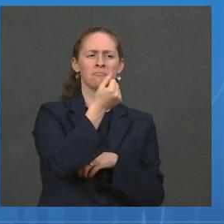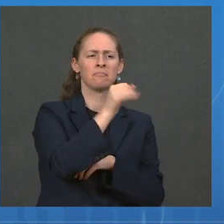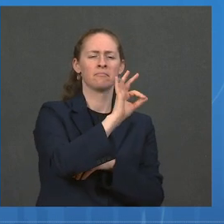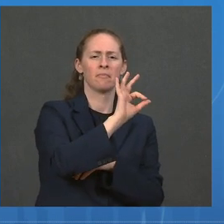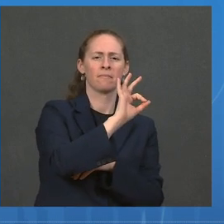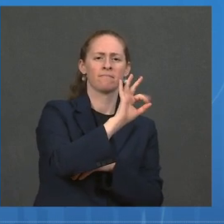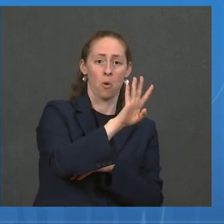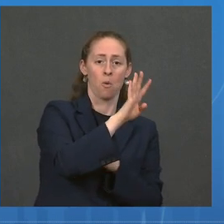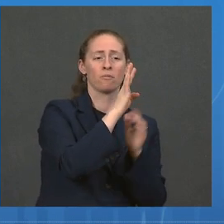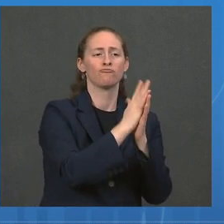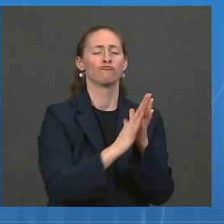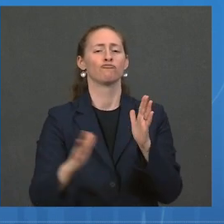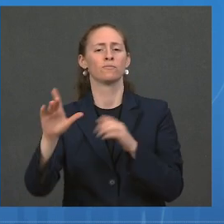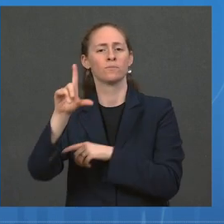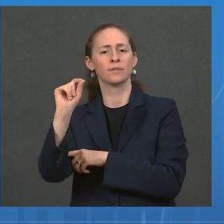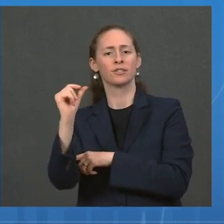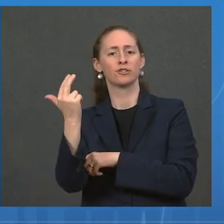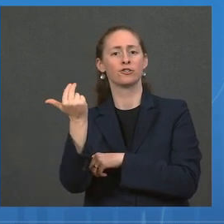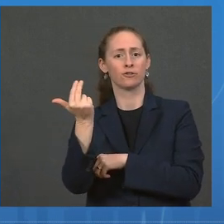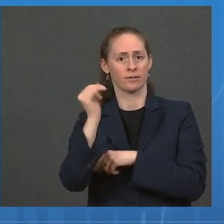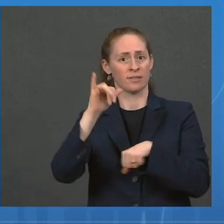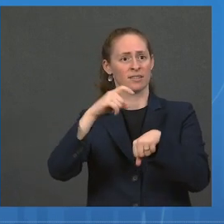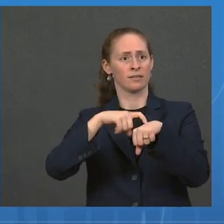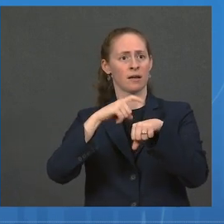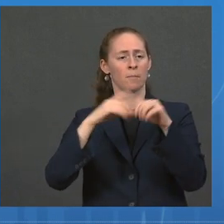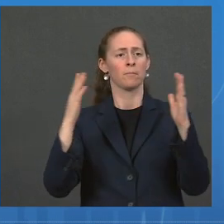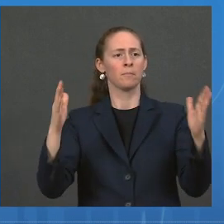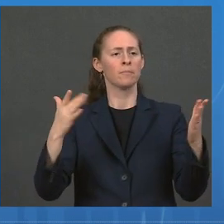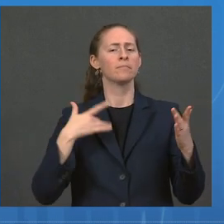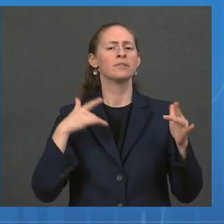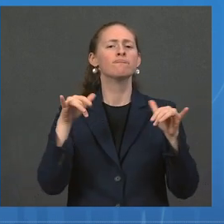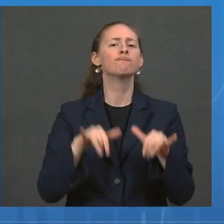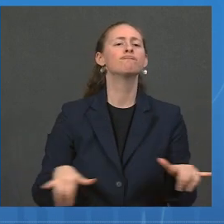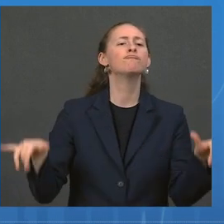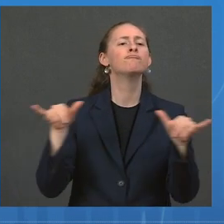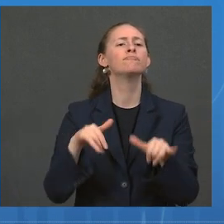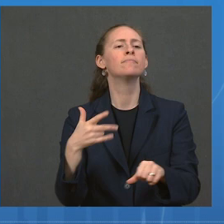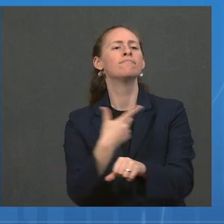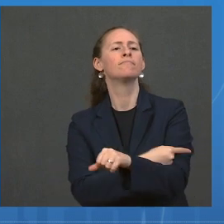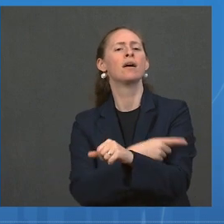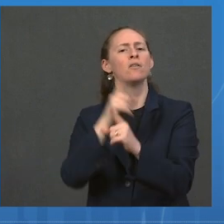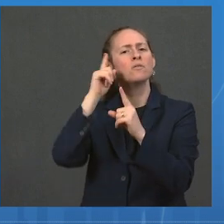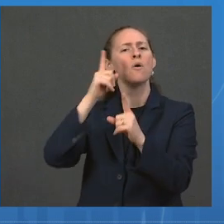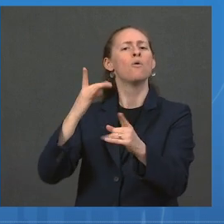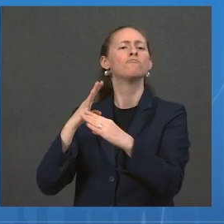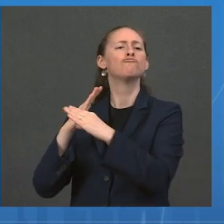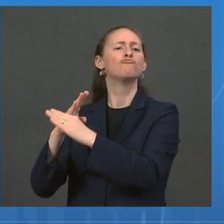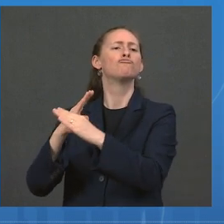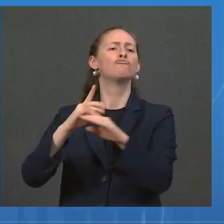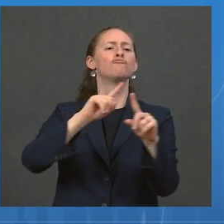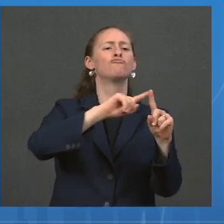these routine child vaccinations prevented an estimated 322 million illnesses,